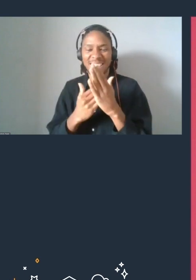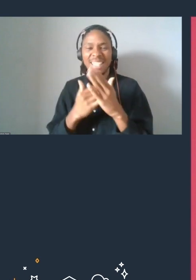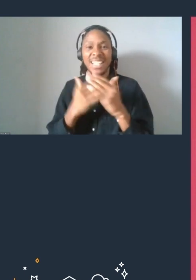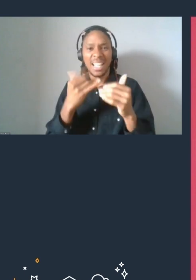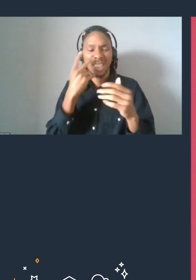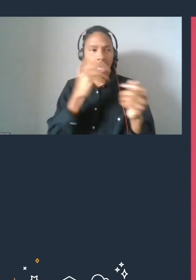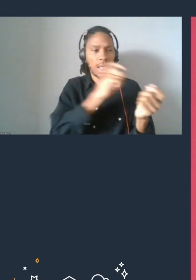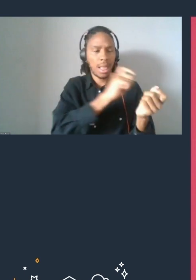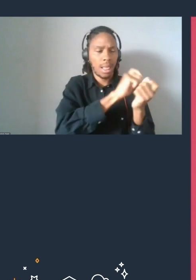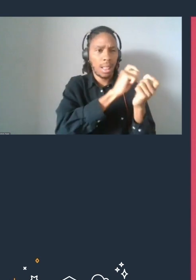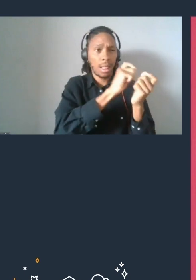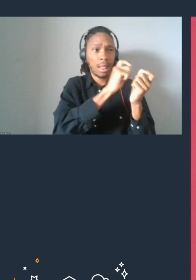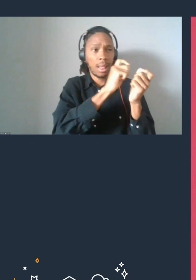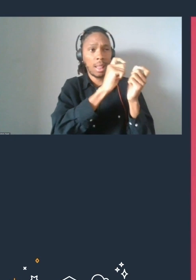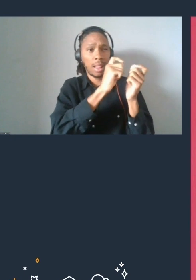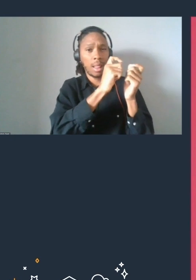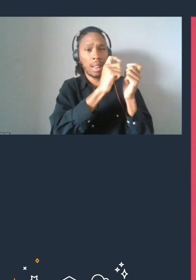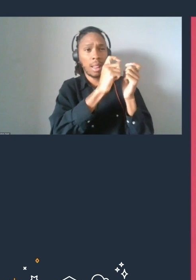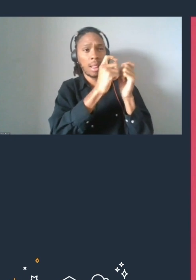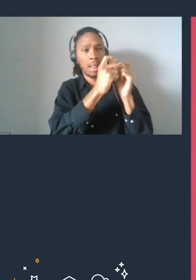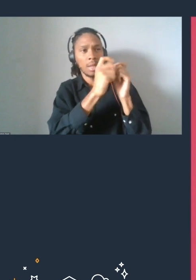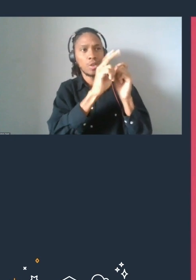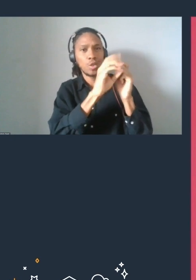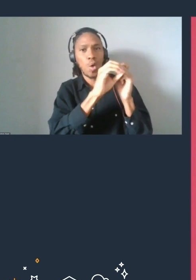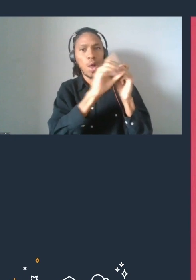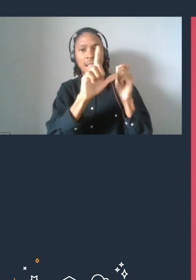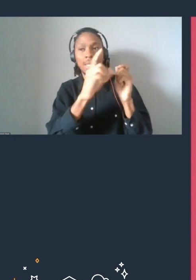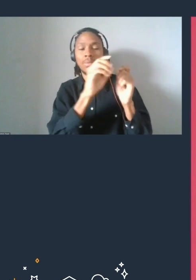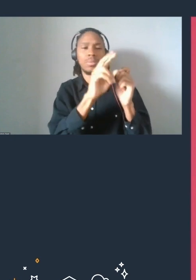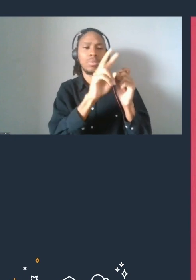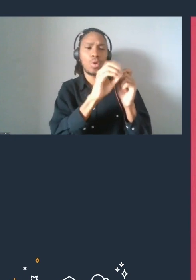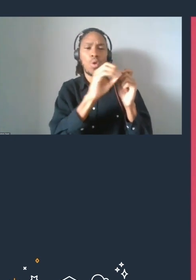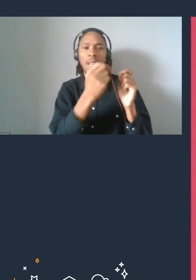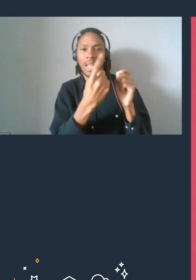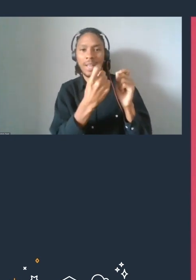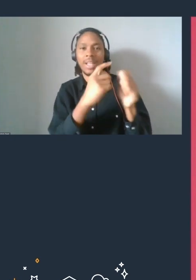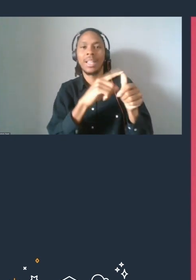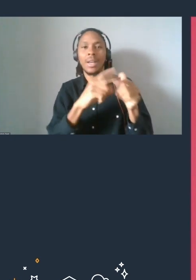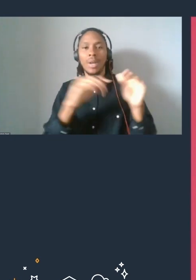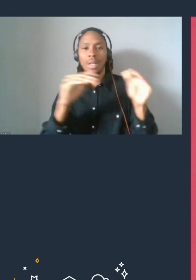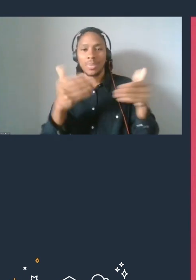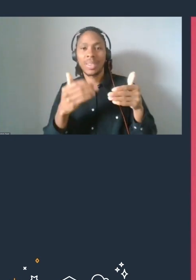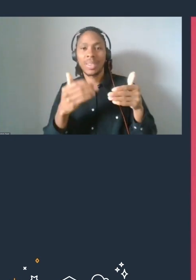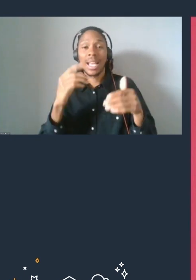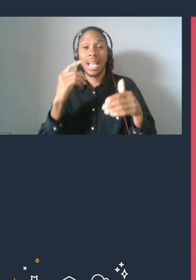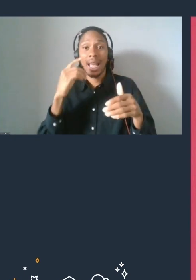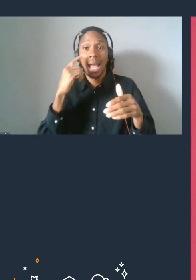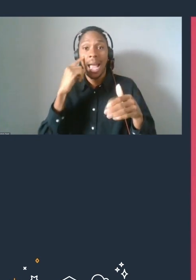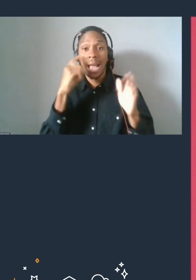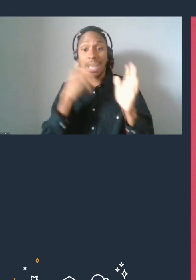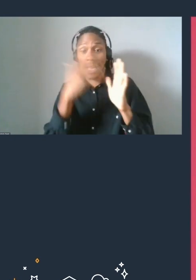About 2011 is when we introduced identity and access management, all of these modern controls